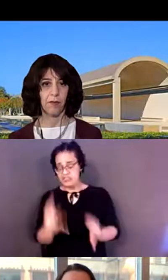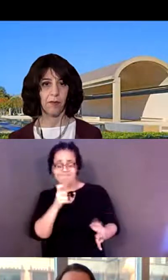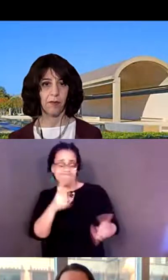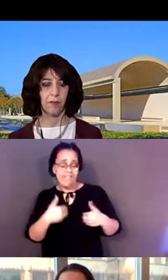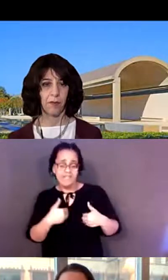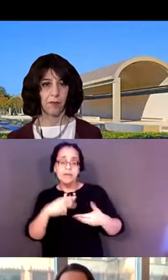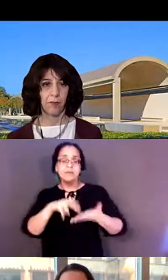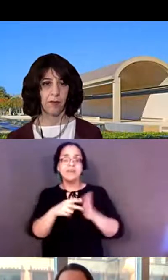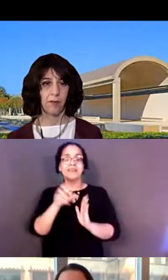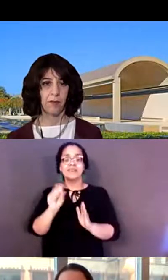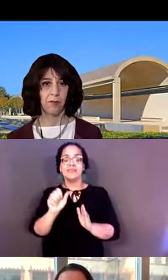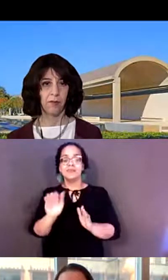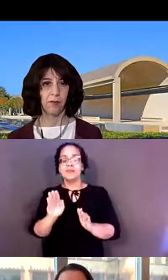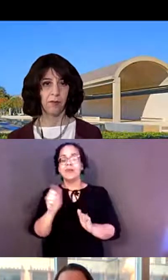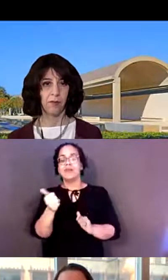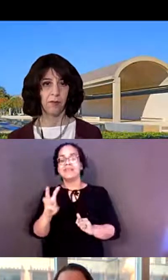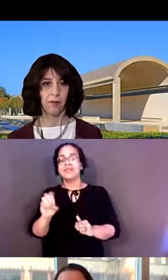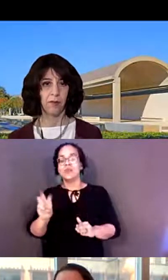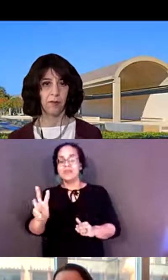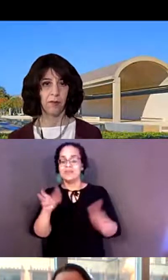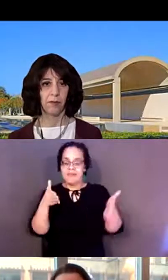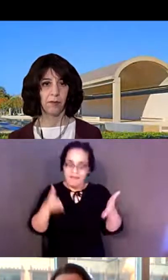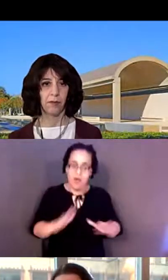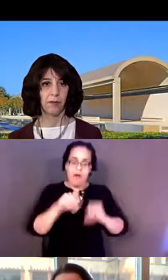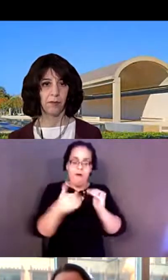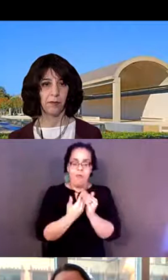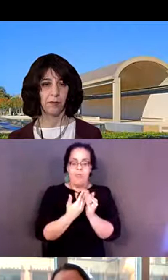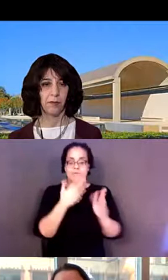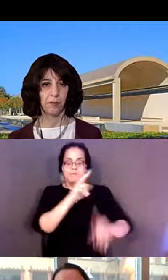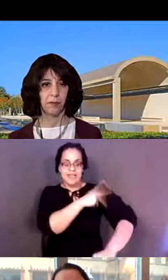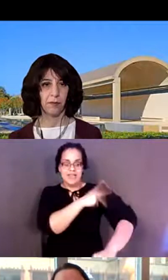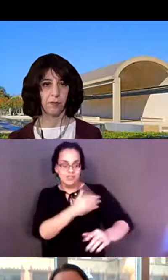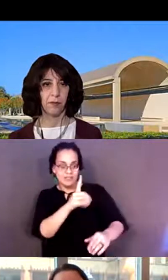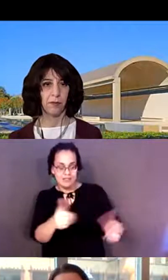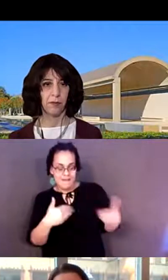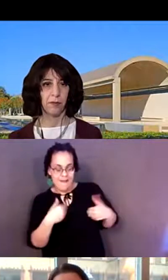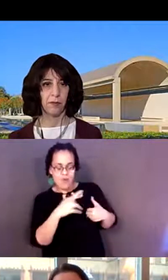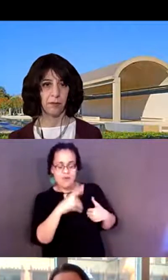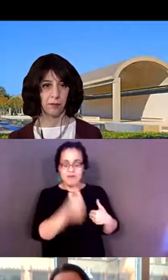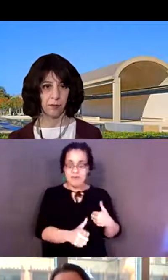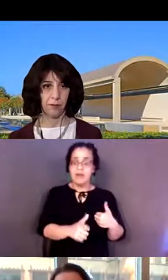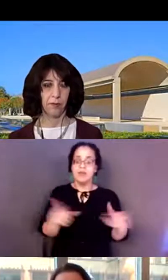for any patient with a disability, um and this is both during and after the